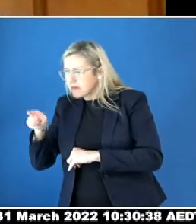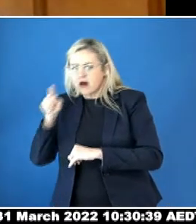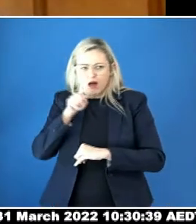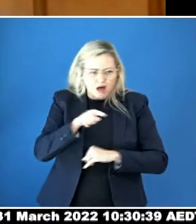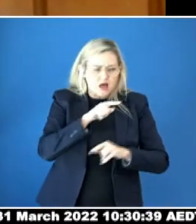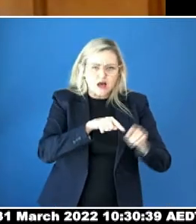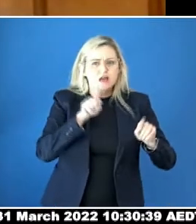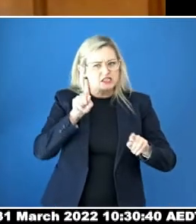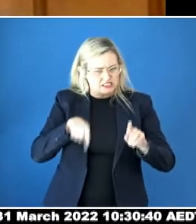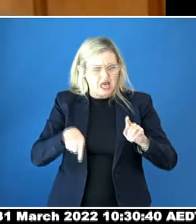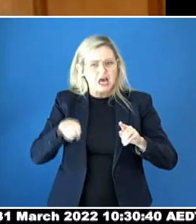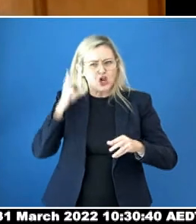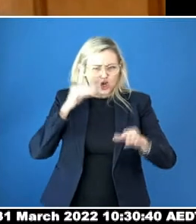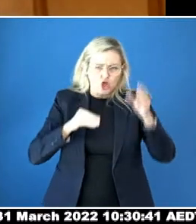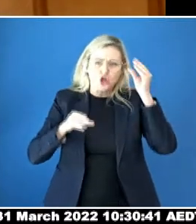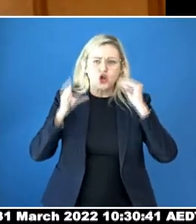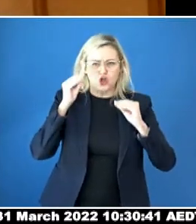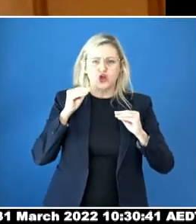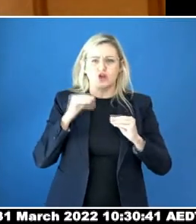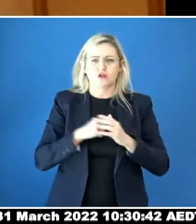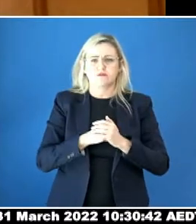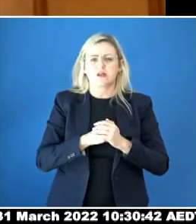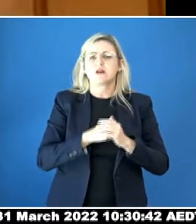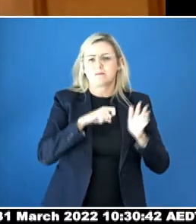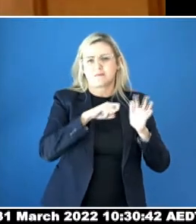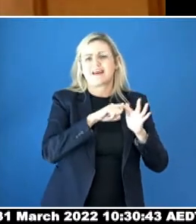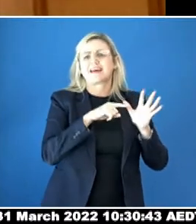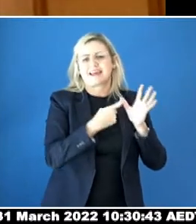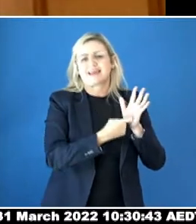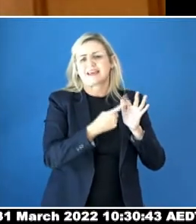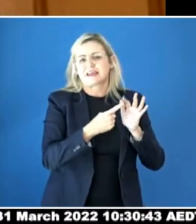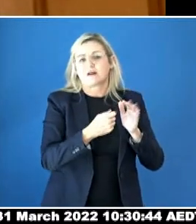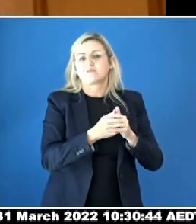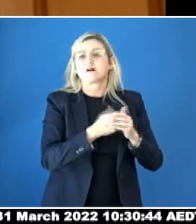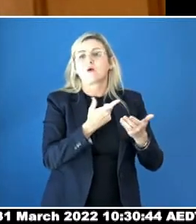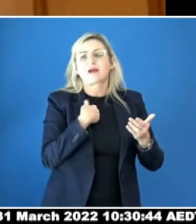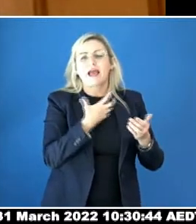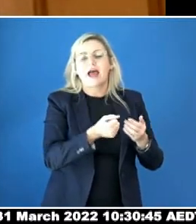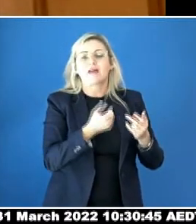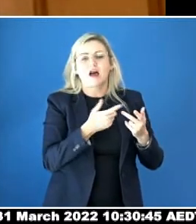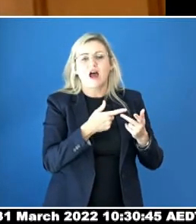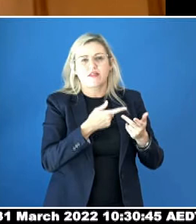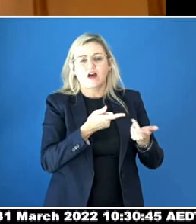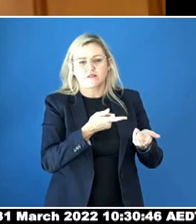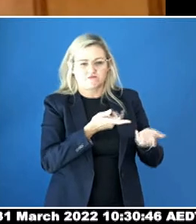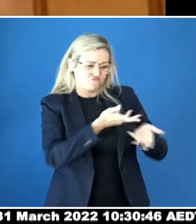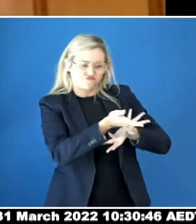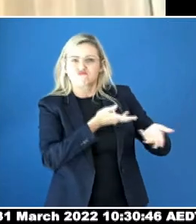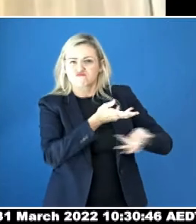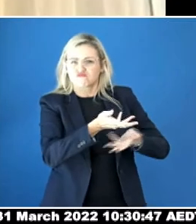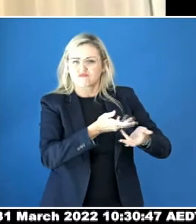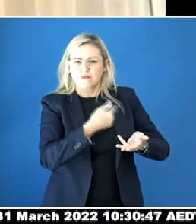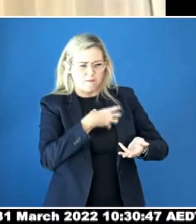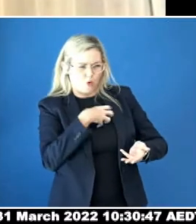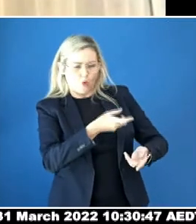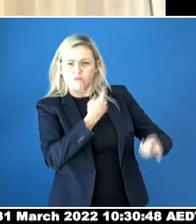are. Karen and I have longer conversations, she help me do